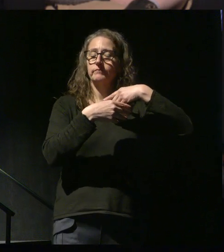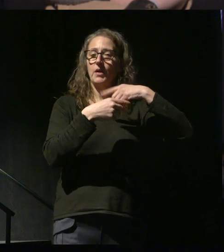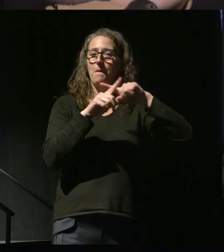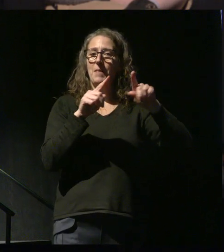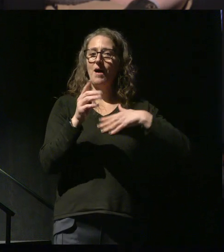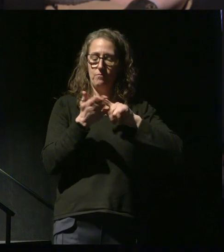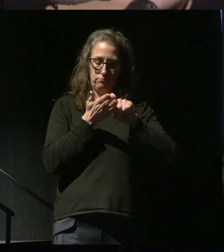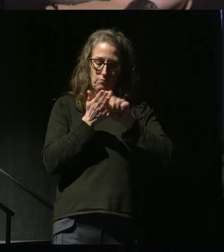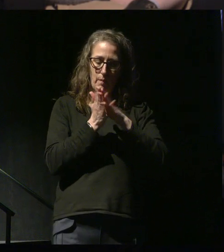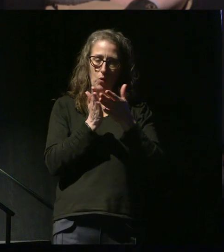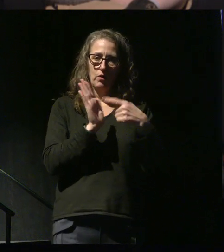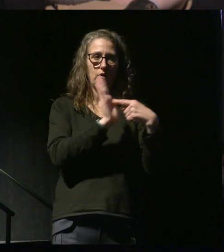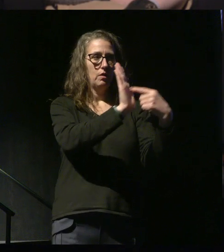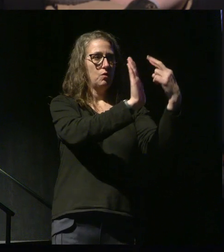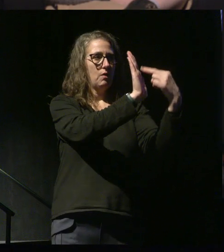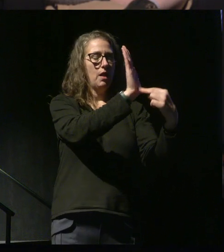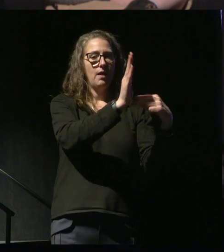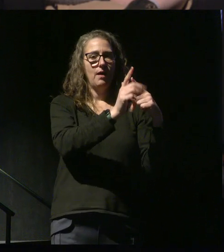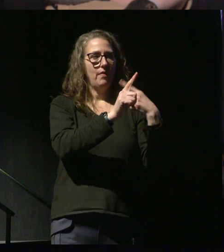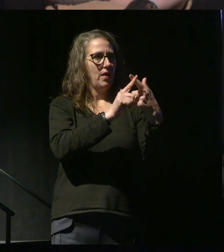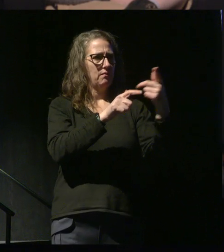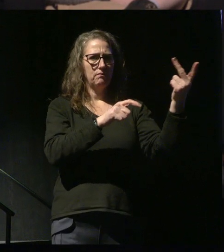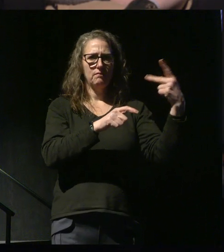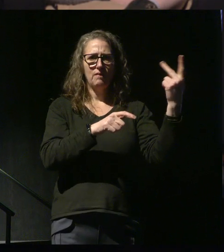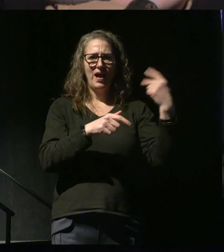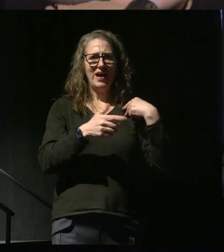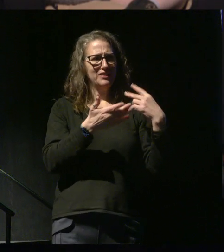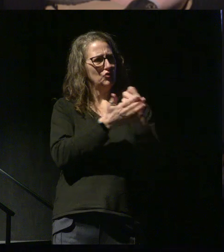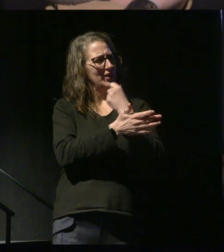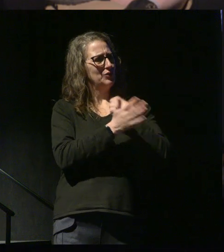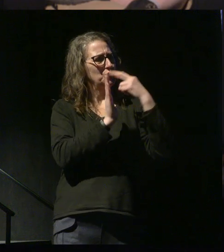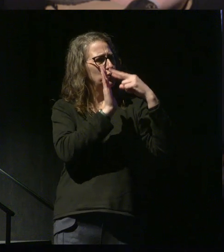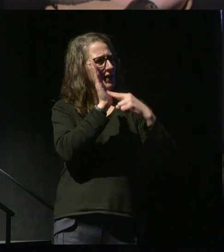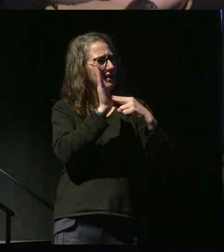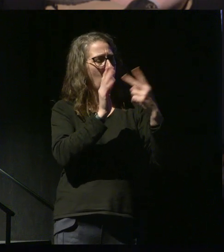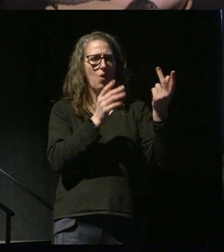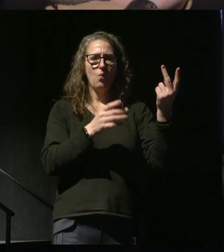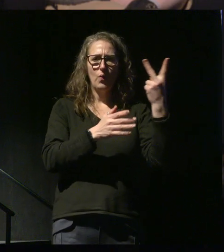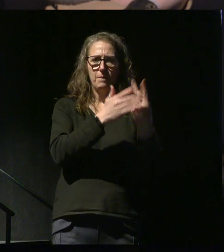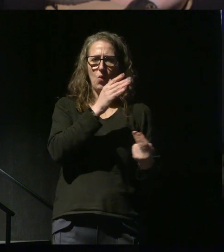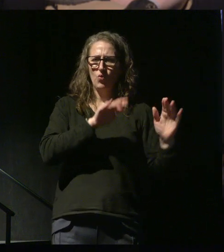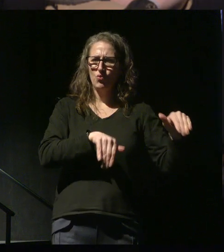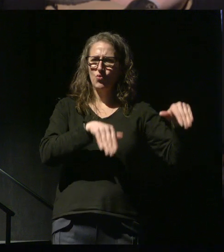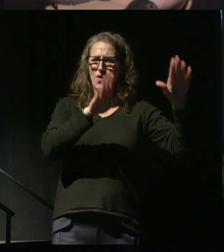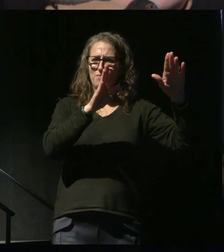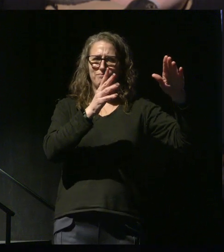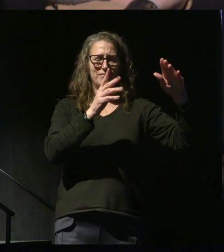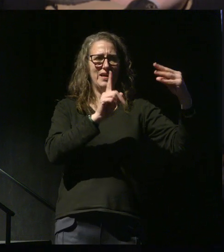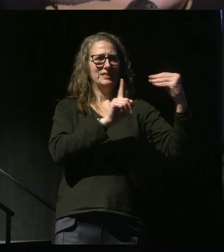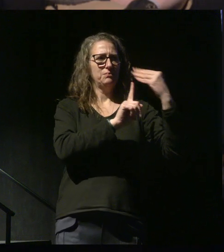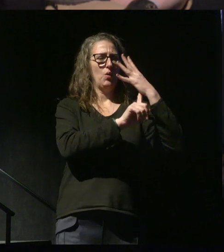"Oh, we grew up with violence." which seems obvious, but we somehow didn't really, we'd never talked about that.